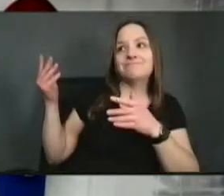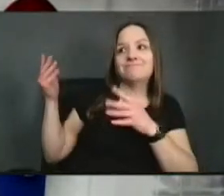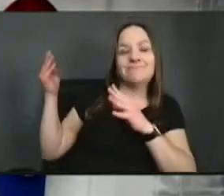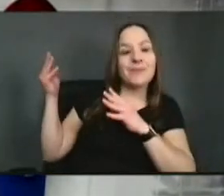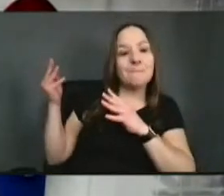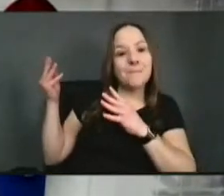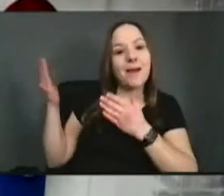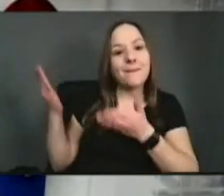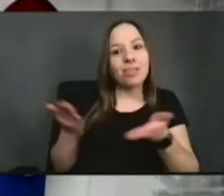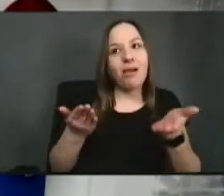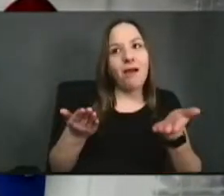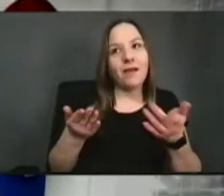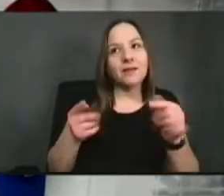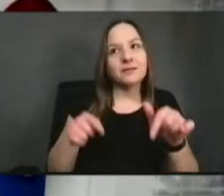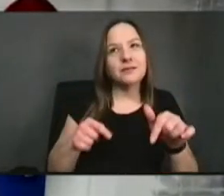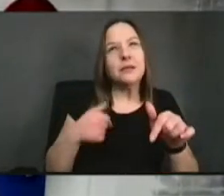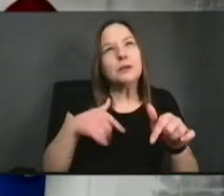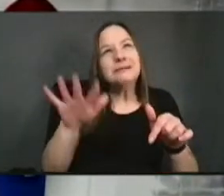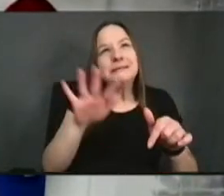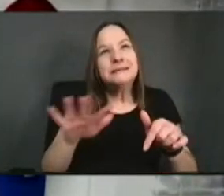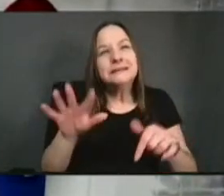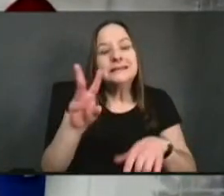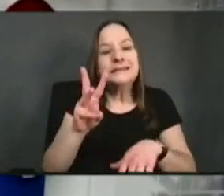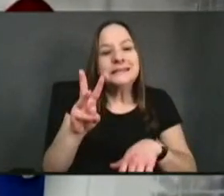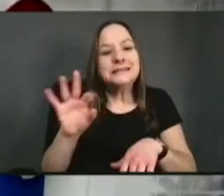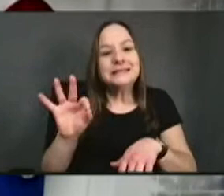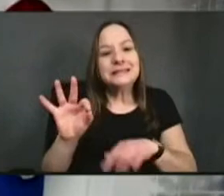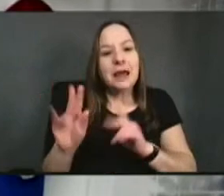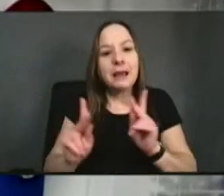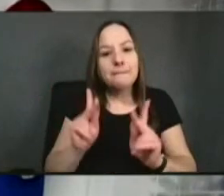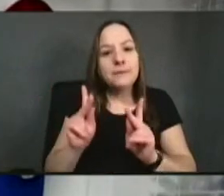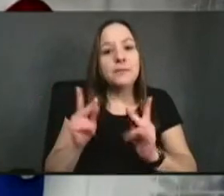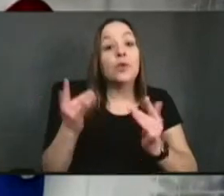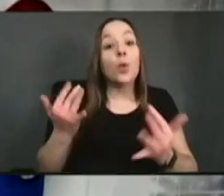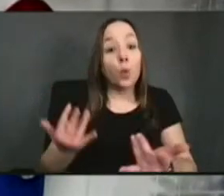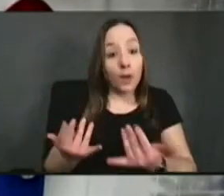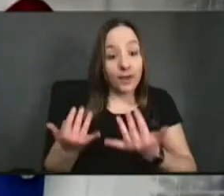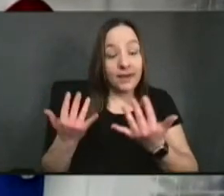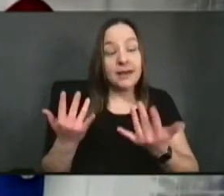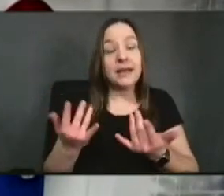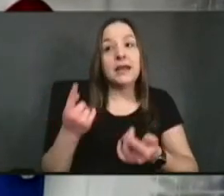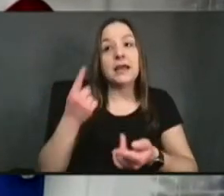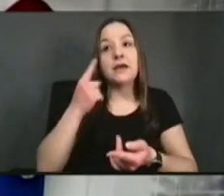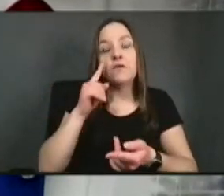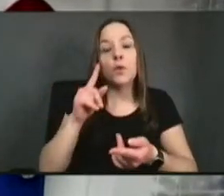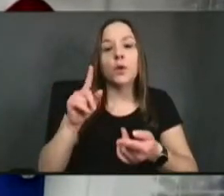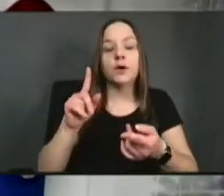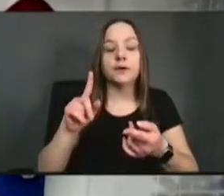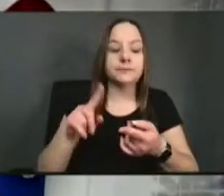pipeline. We have approximately